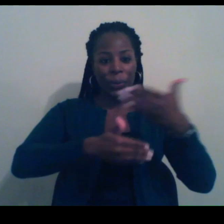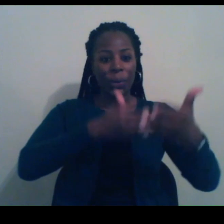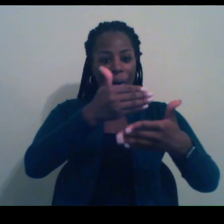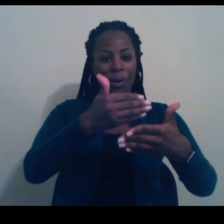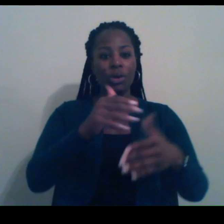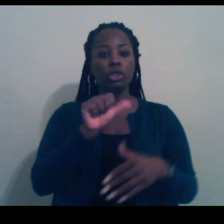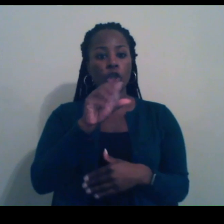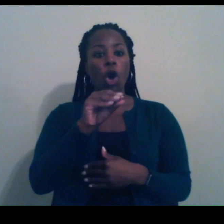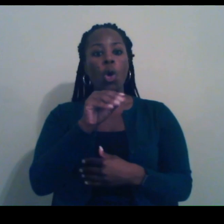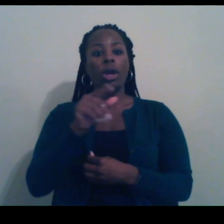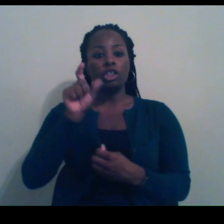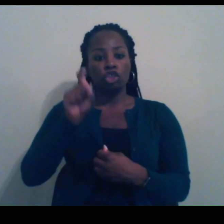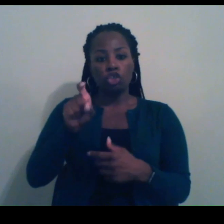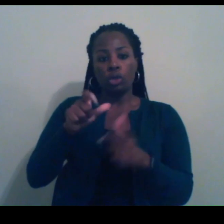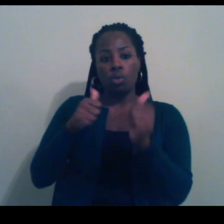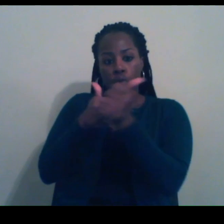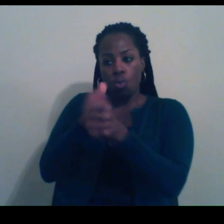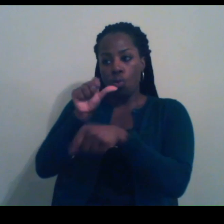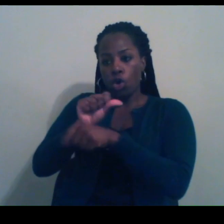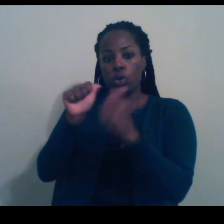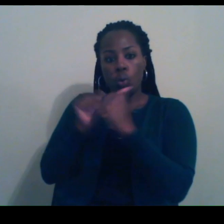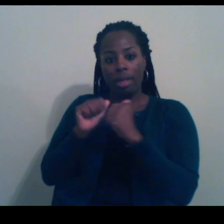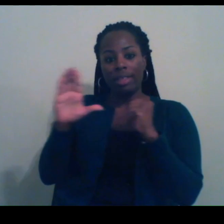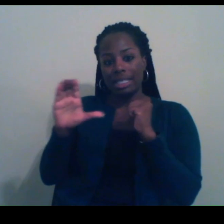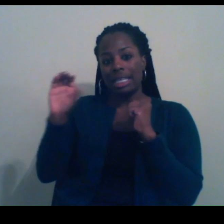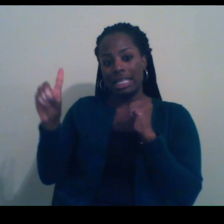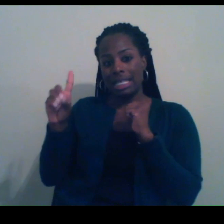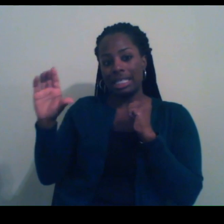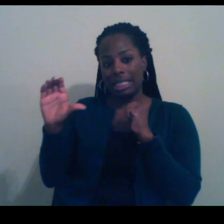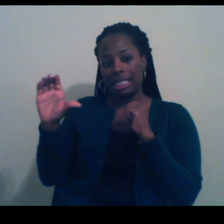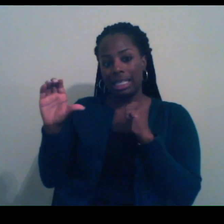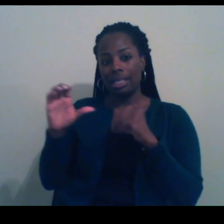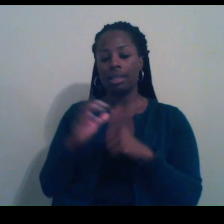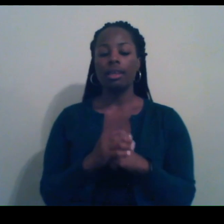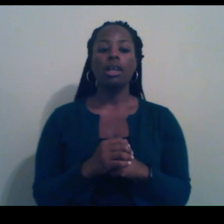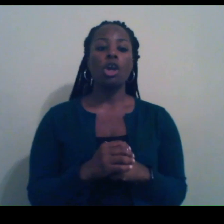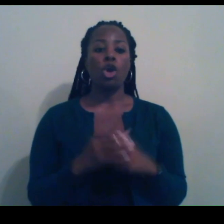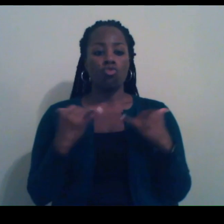with CDC right now like I said those are already in place and it's our job to